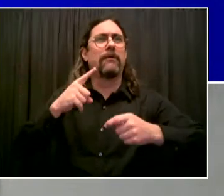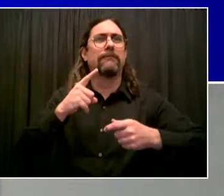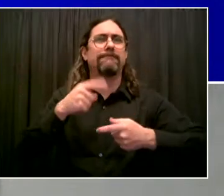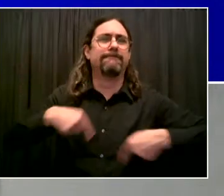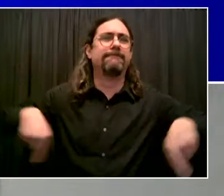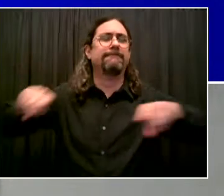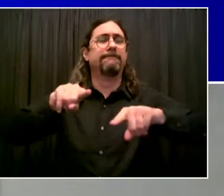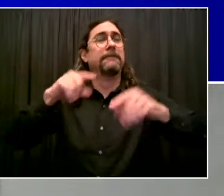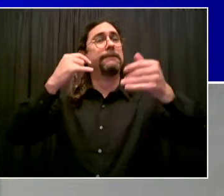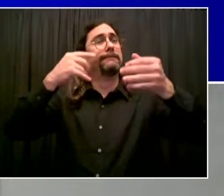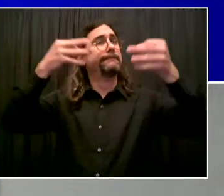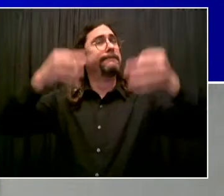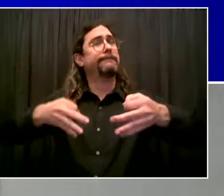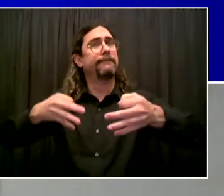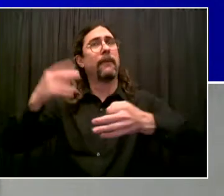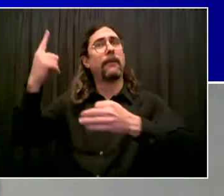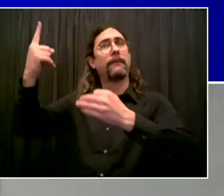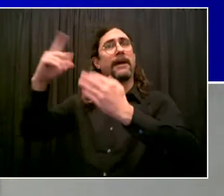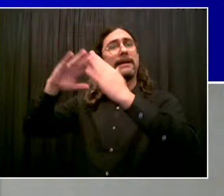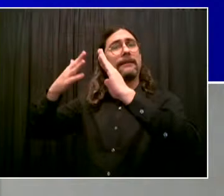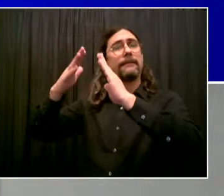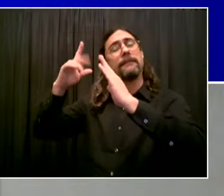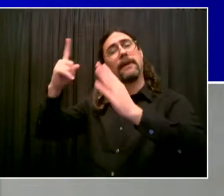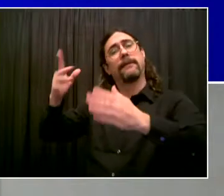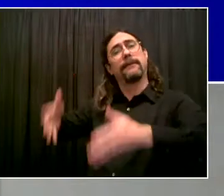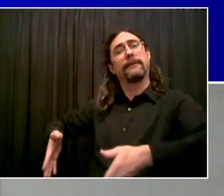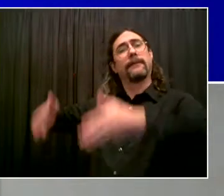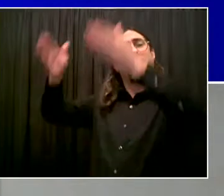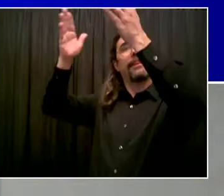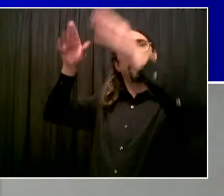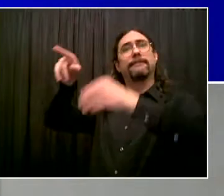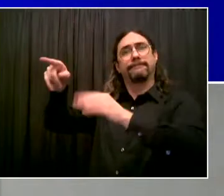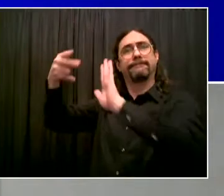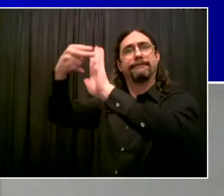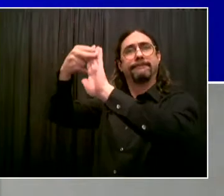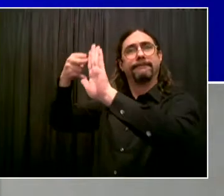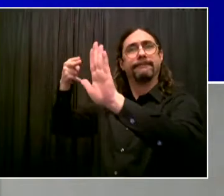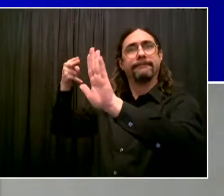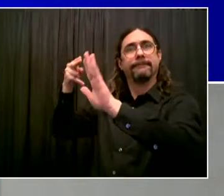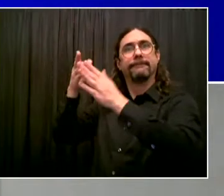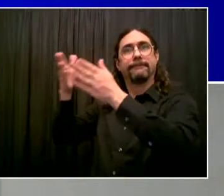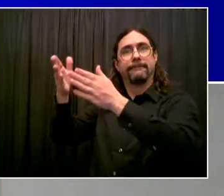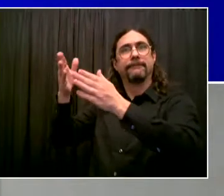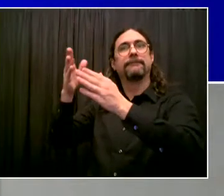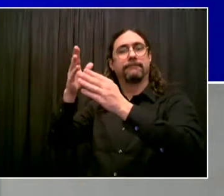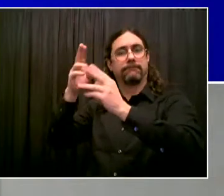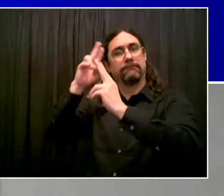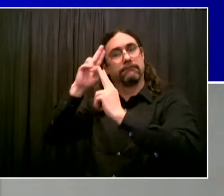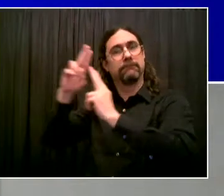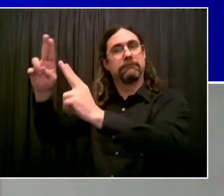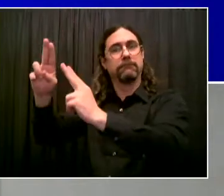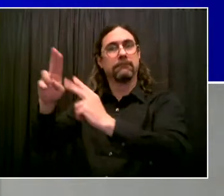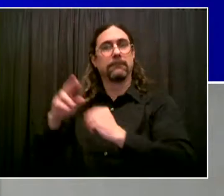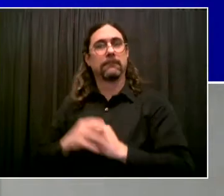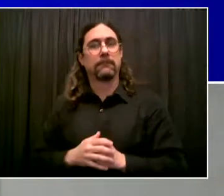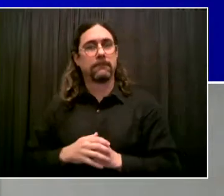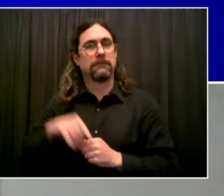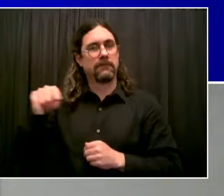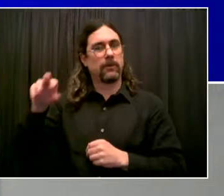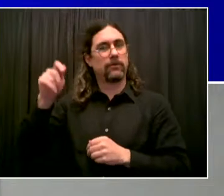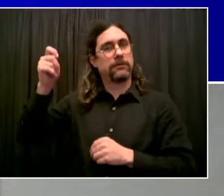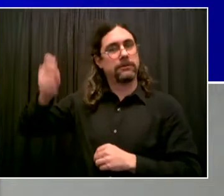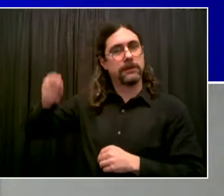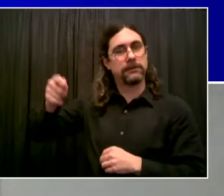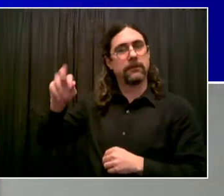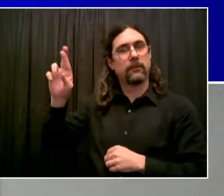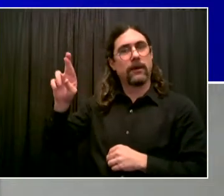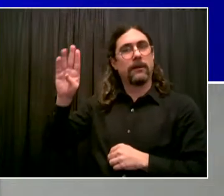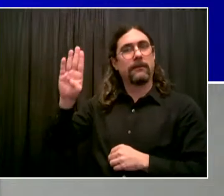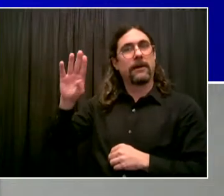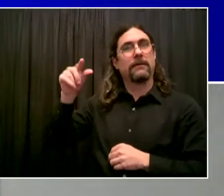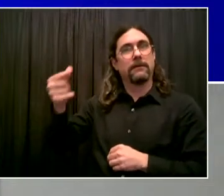BUILDING IN